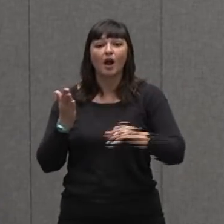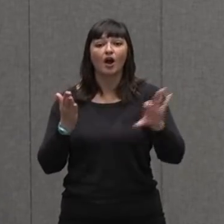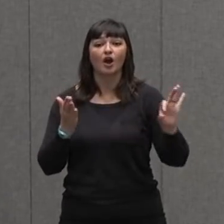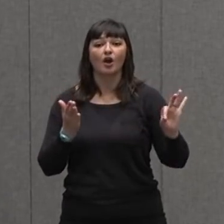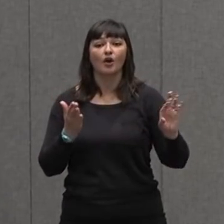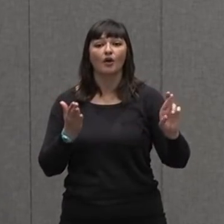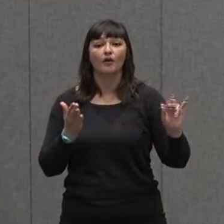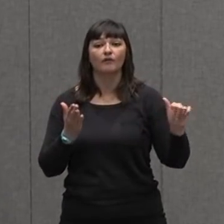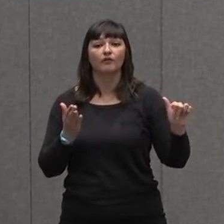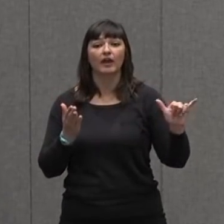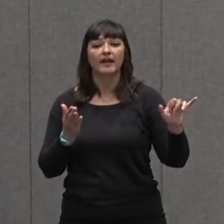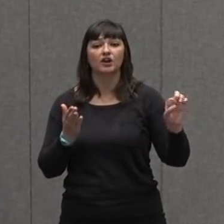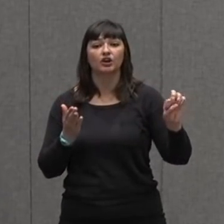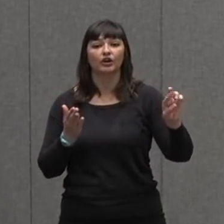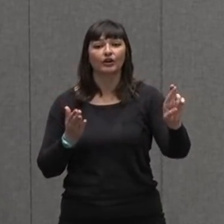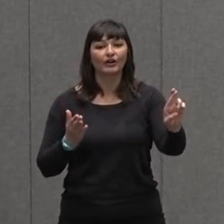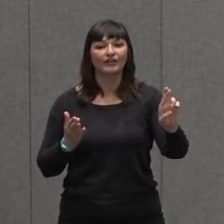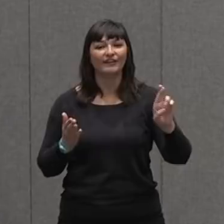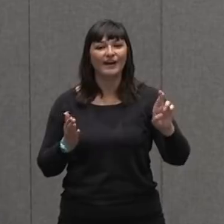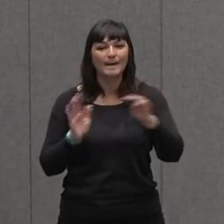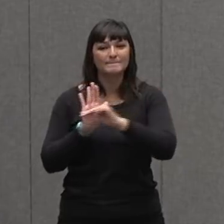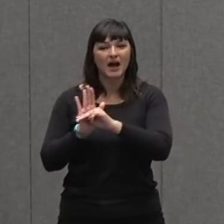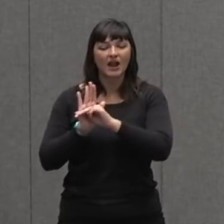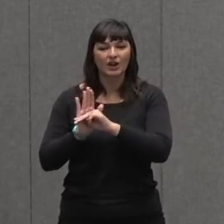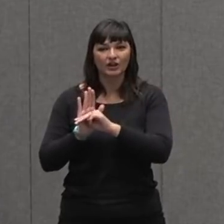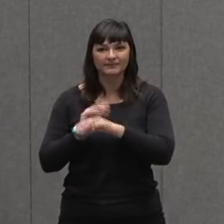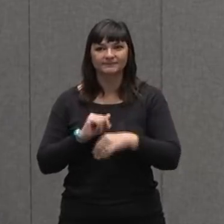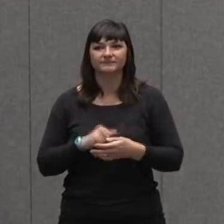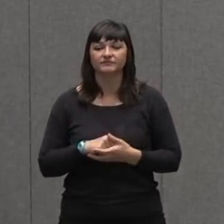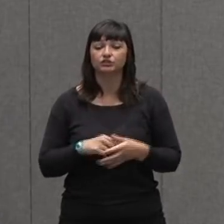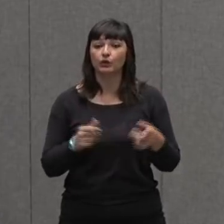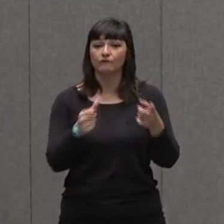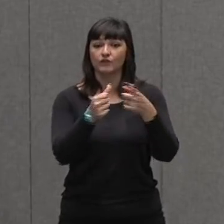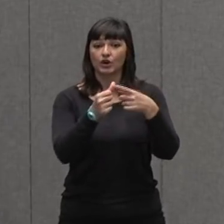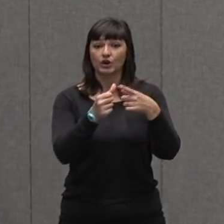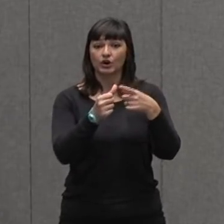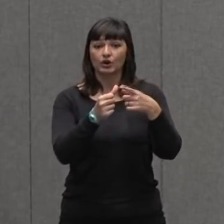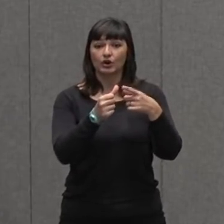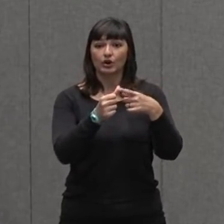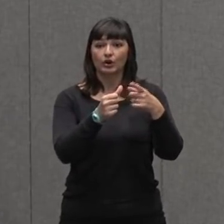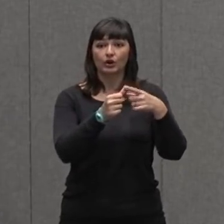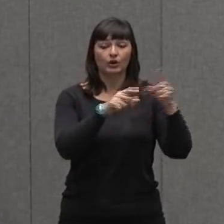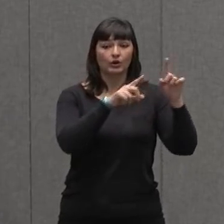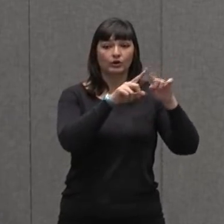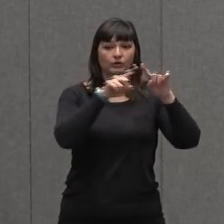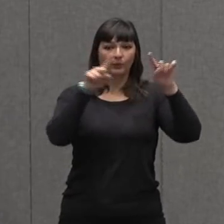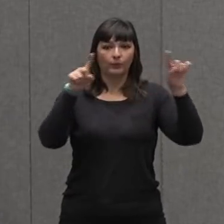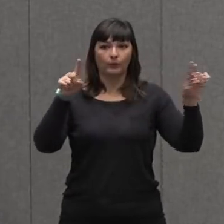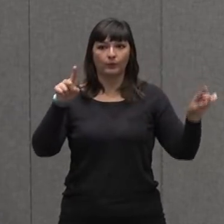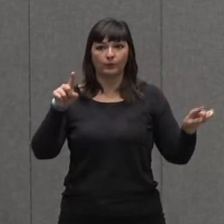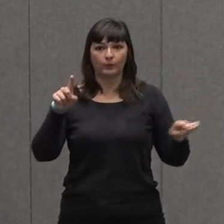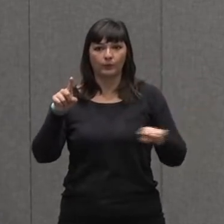And our definition for the word drought. So let's put that word up here drought